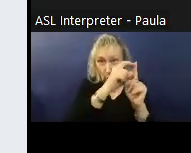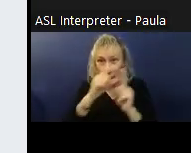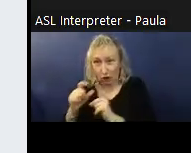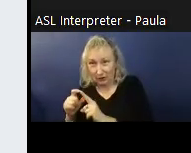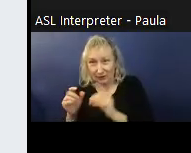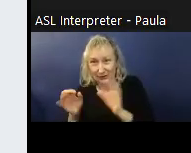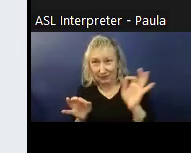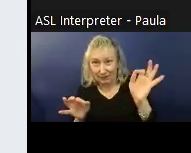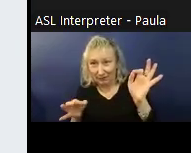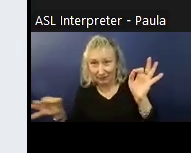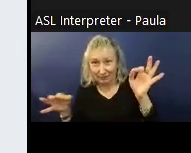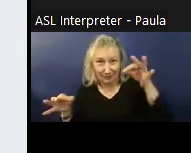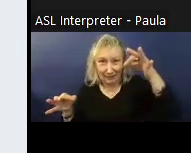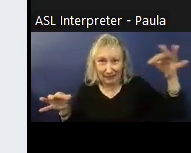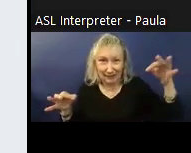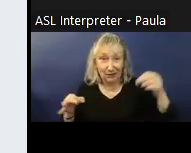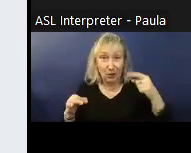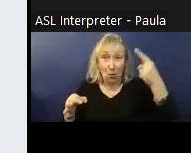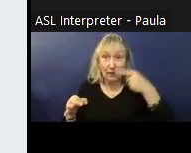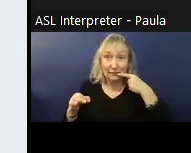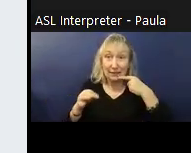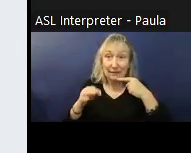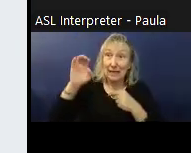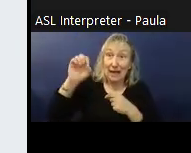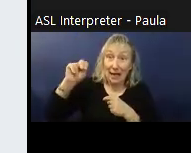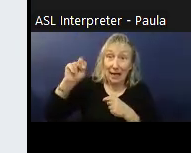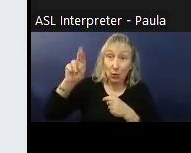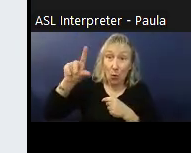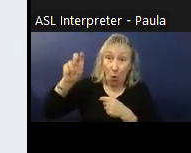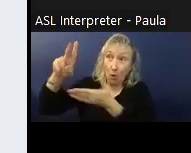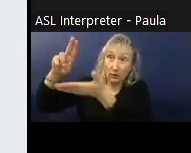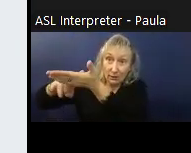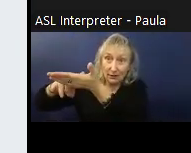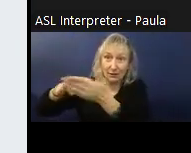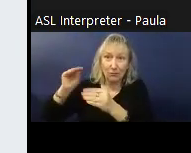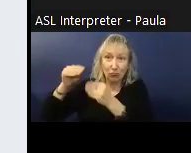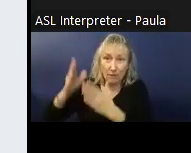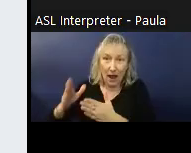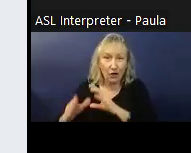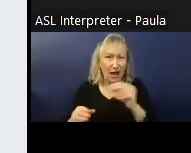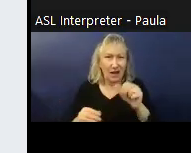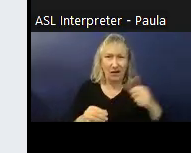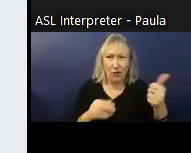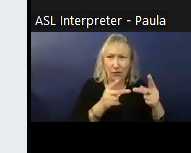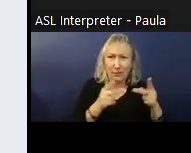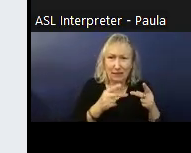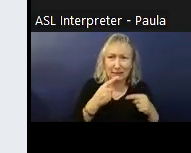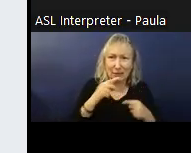enrolled provider and down here it says regulated provider. So I just, I know we skipped over that section,